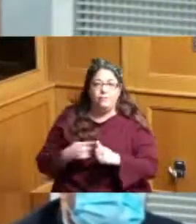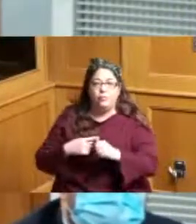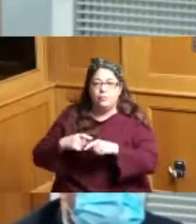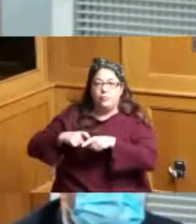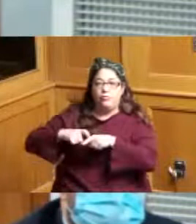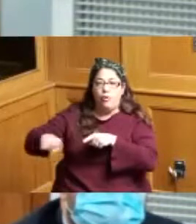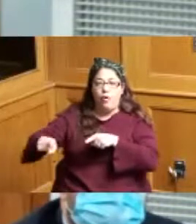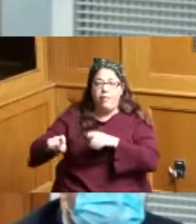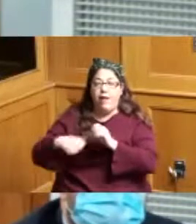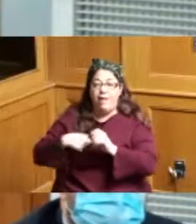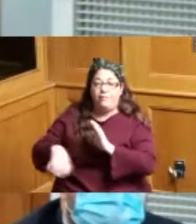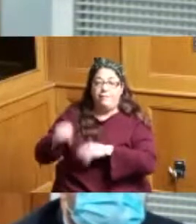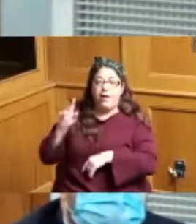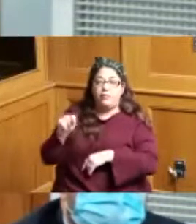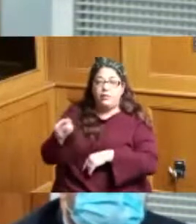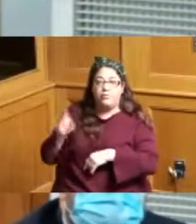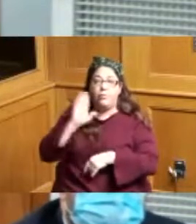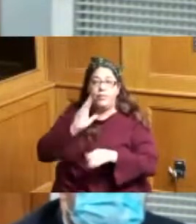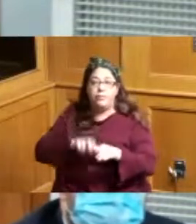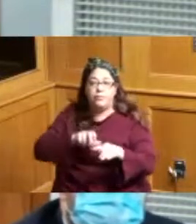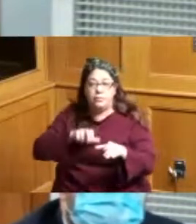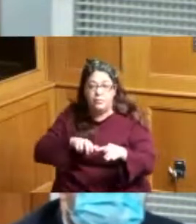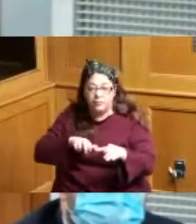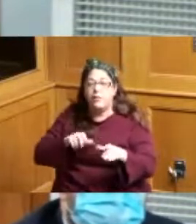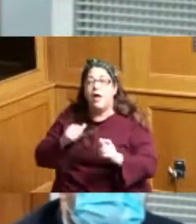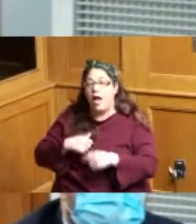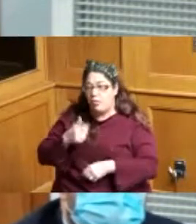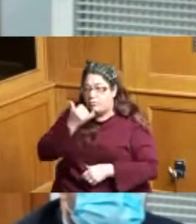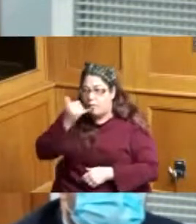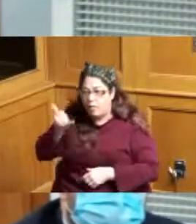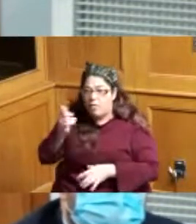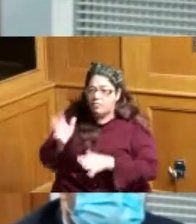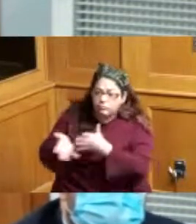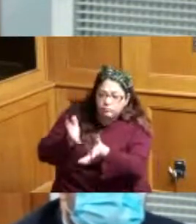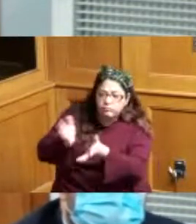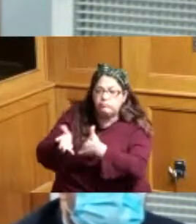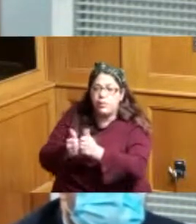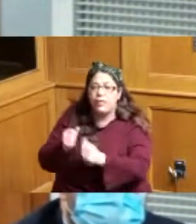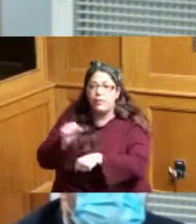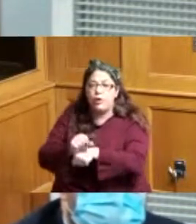after finding out about her resignation and I plan to work with her over the next 30 days